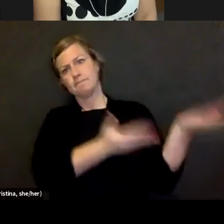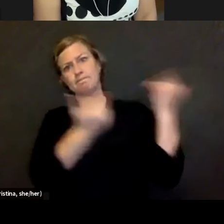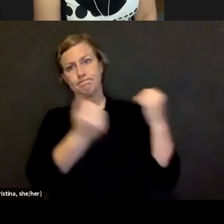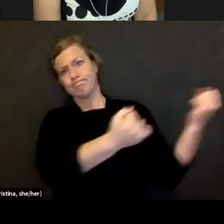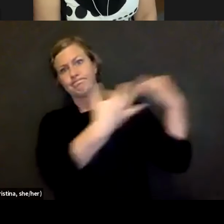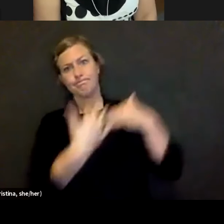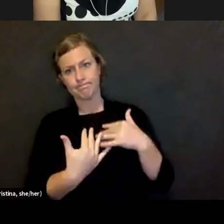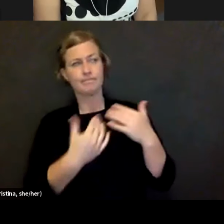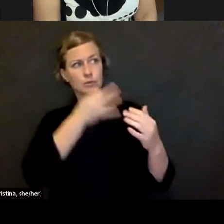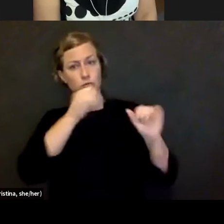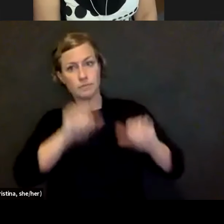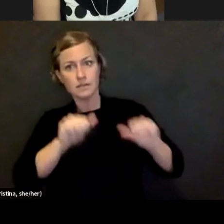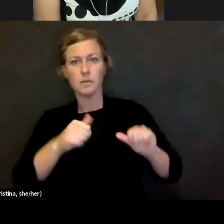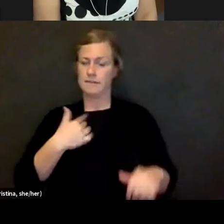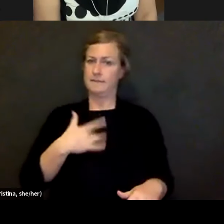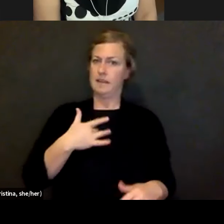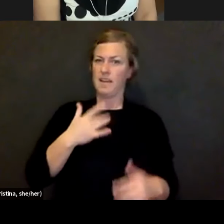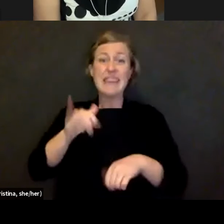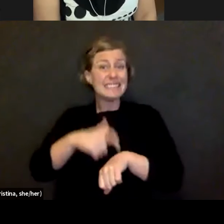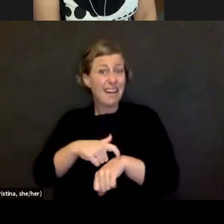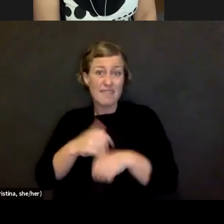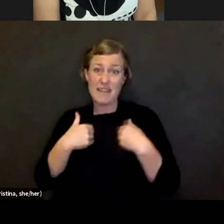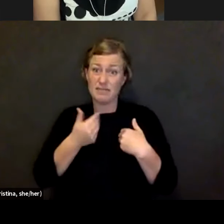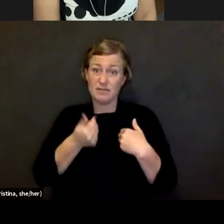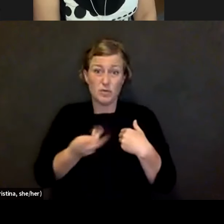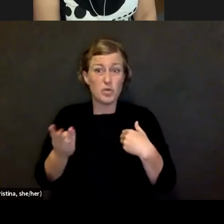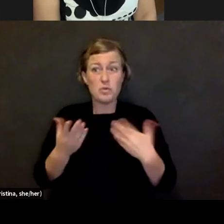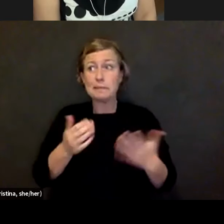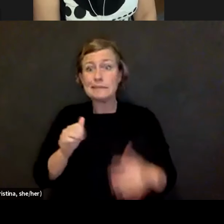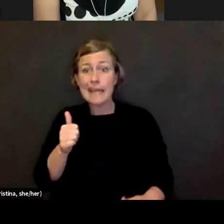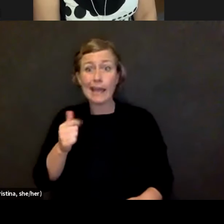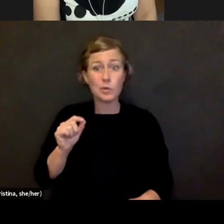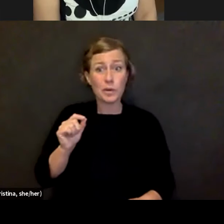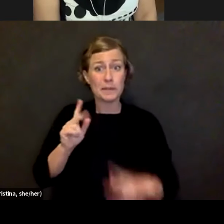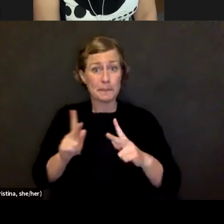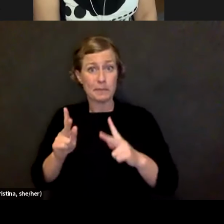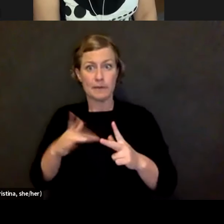cameras. I started filming and told people where I was and to get down there as quickly as possible because I felt like we